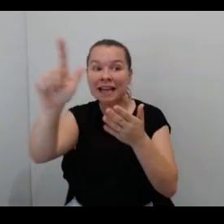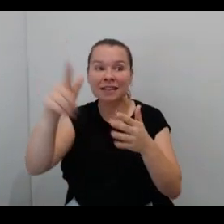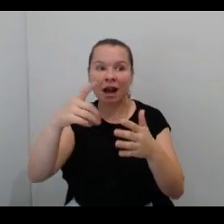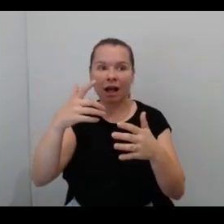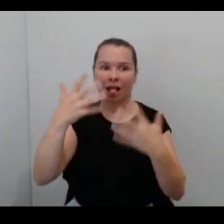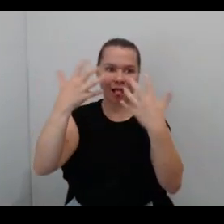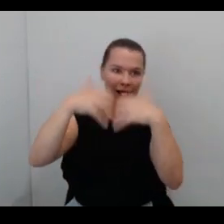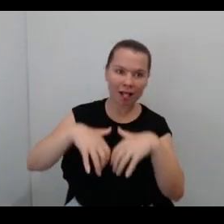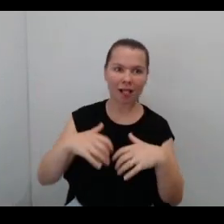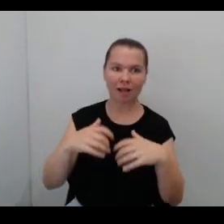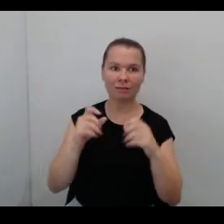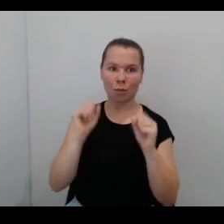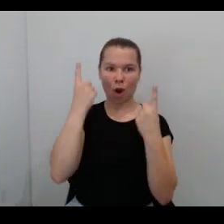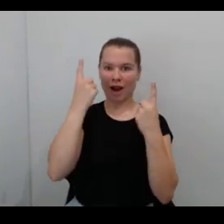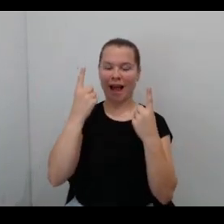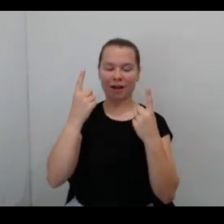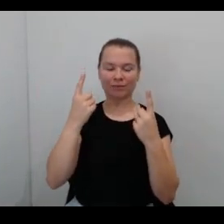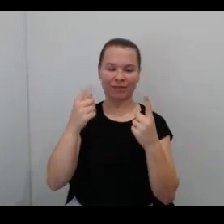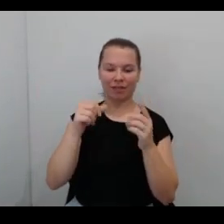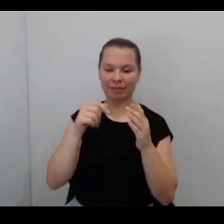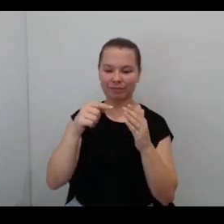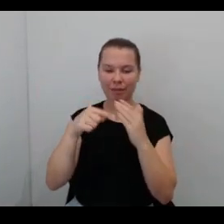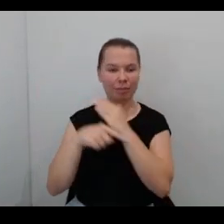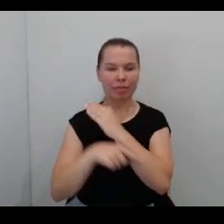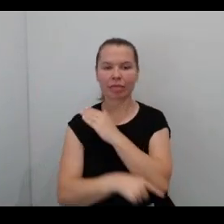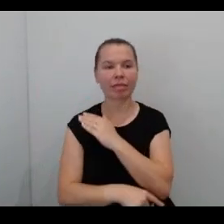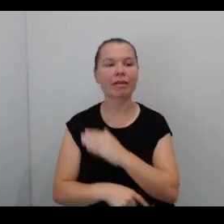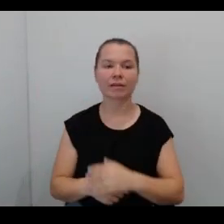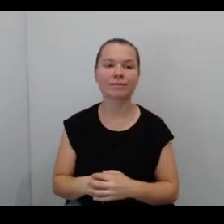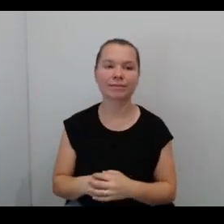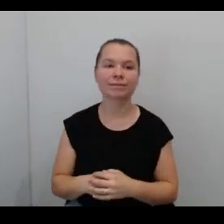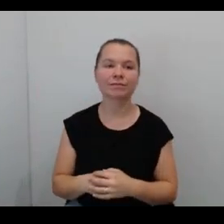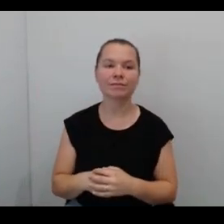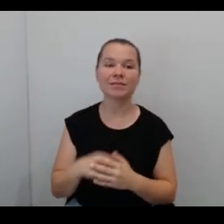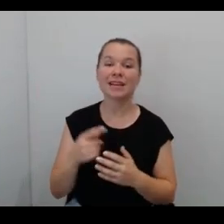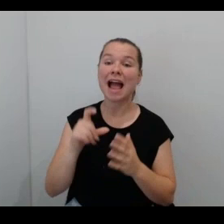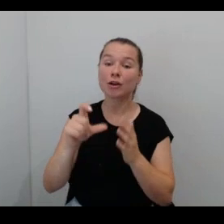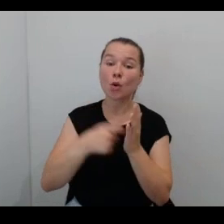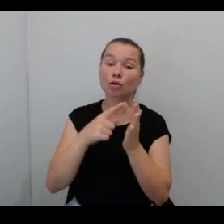Could that also apply for students who are getting loans on electronics like